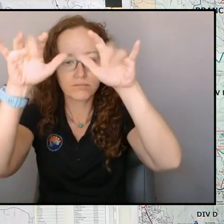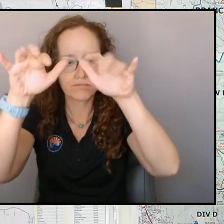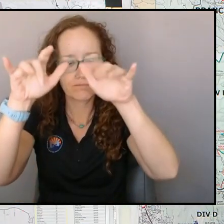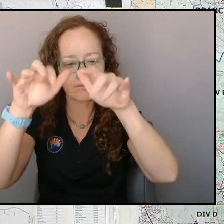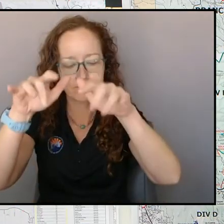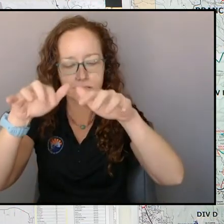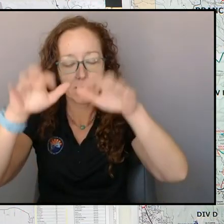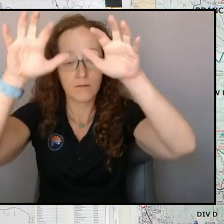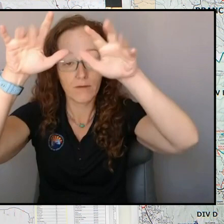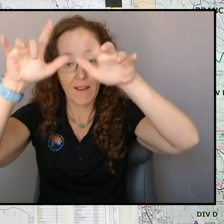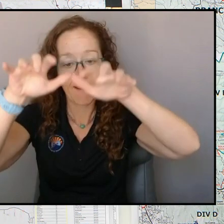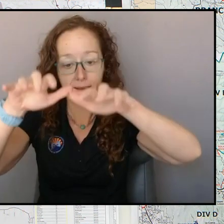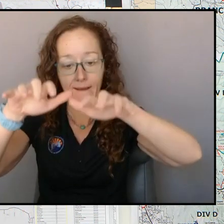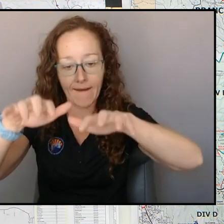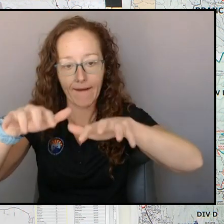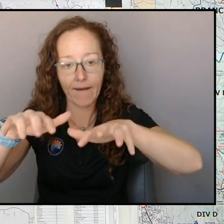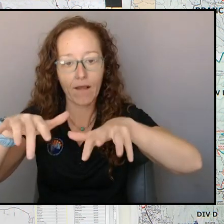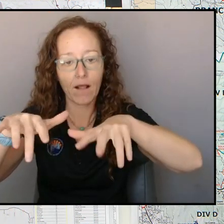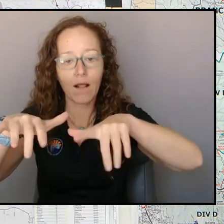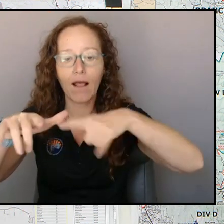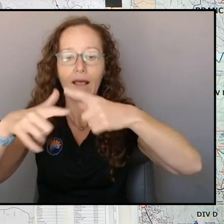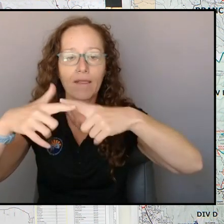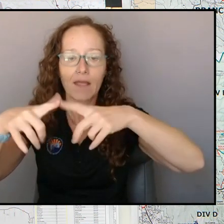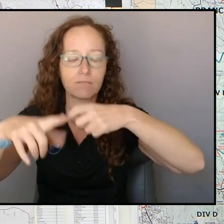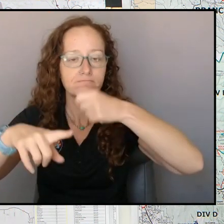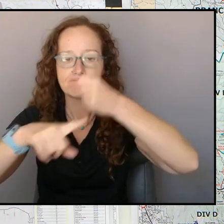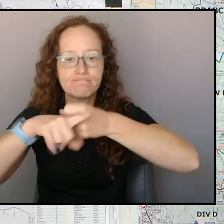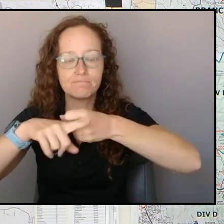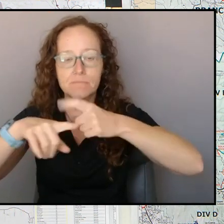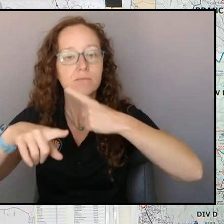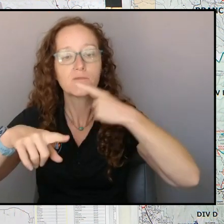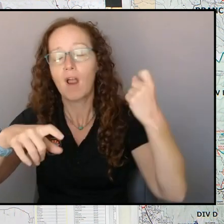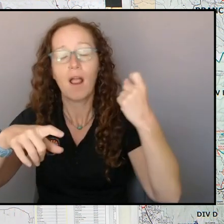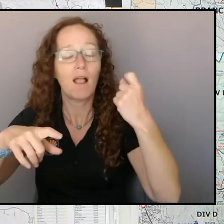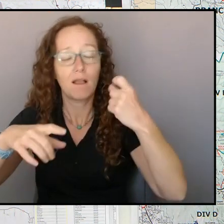then it gets hit by that dry air, it gives up, and it's